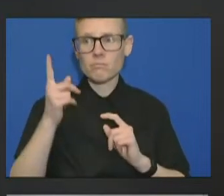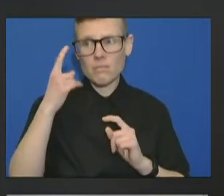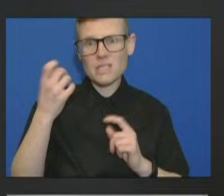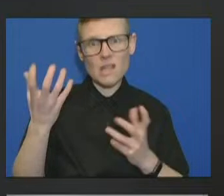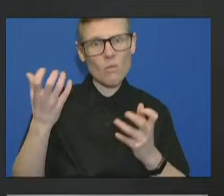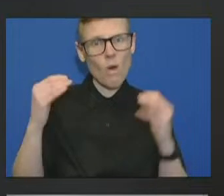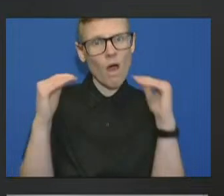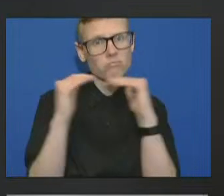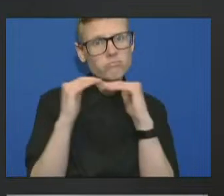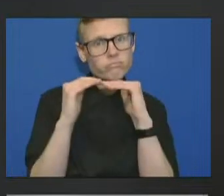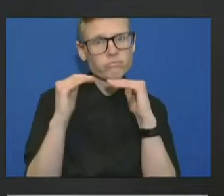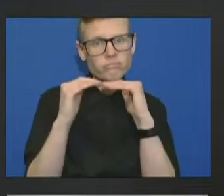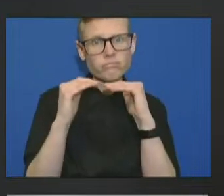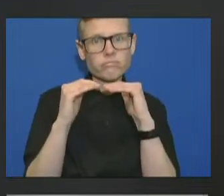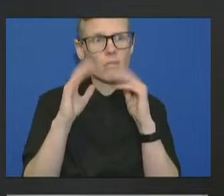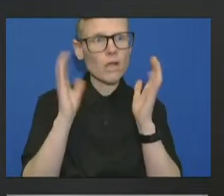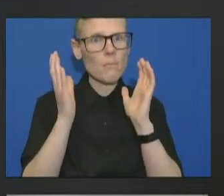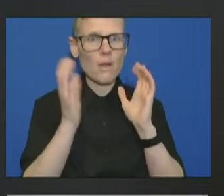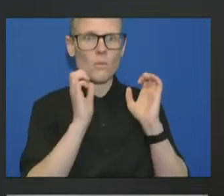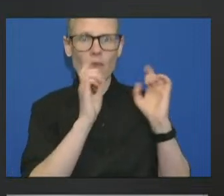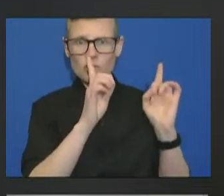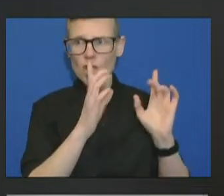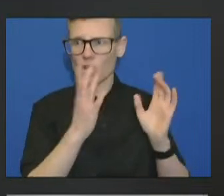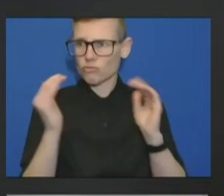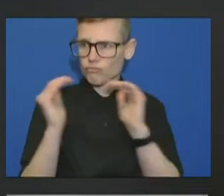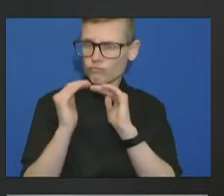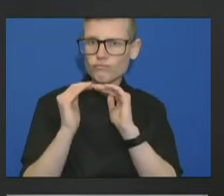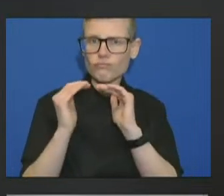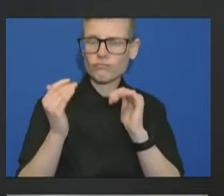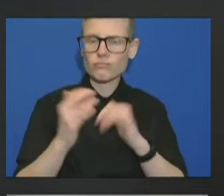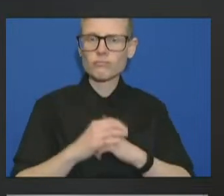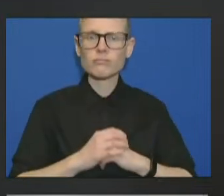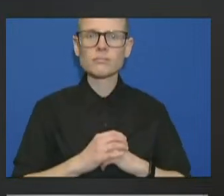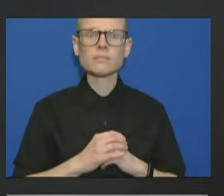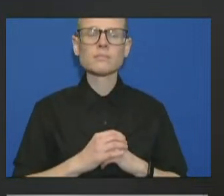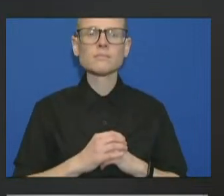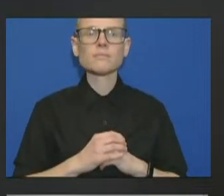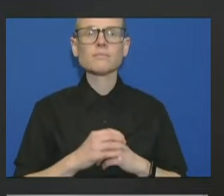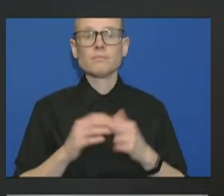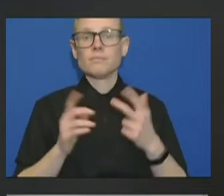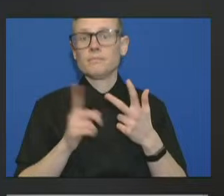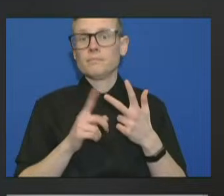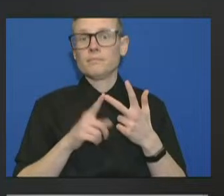pressing issue for a lot of our folks, because they want parity